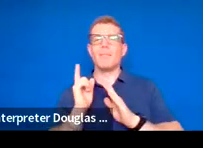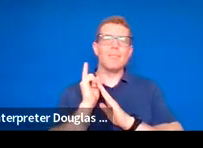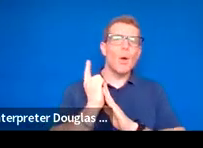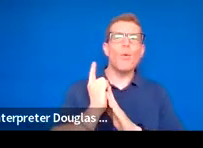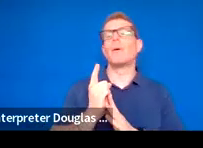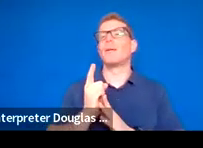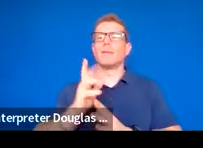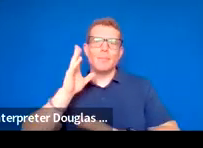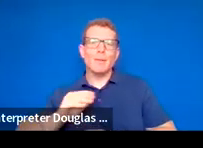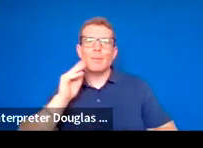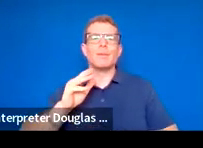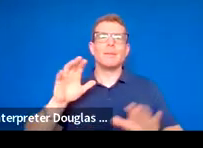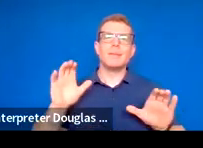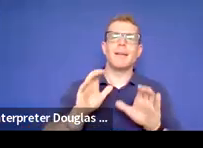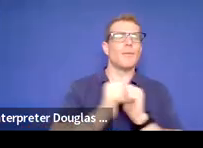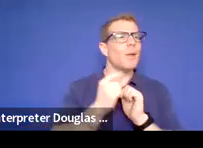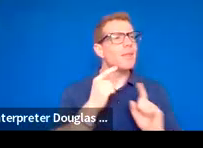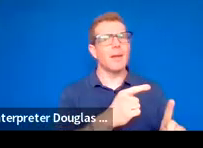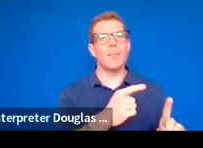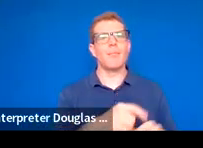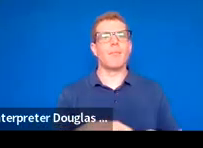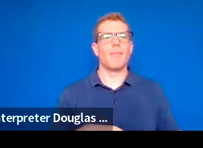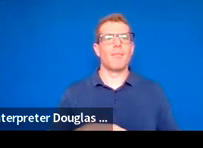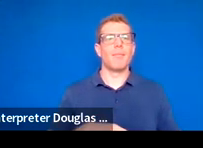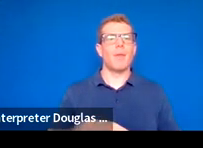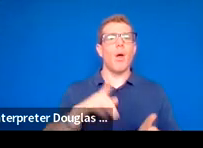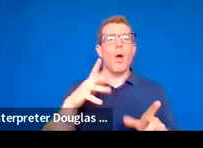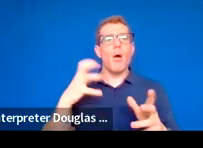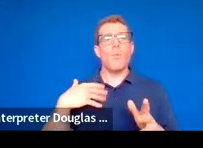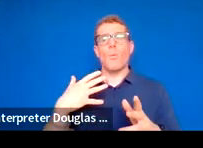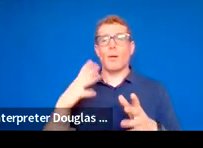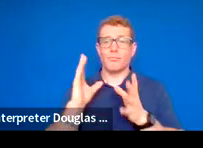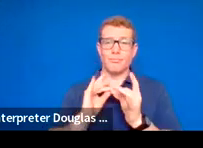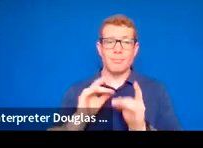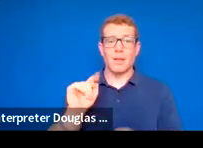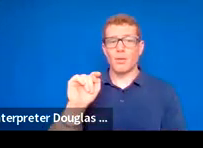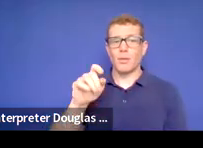I like to mention teeth of snow i'm actually trained as a positive approach to care.